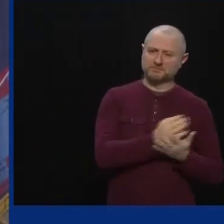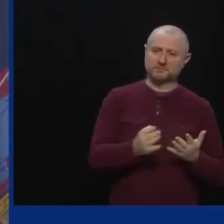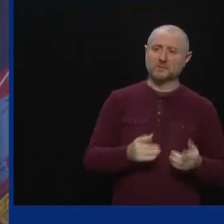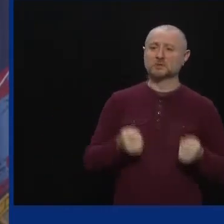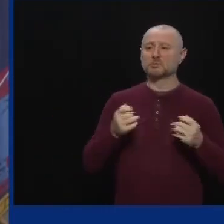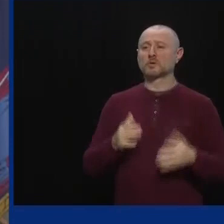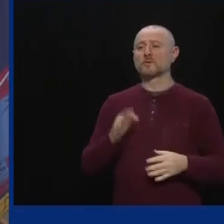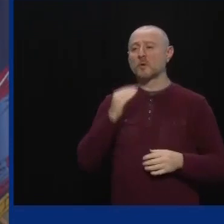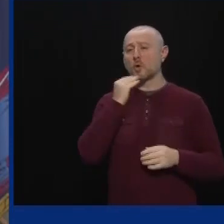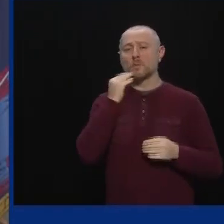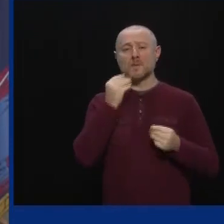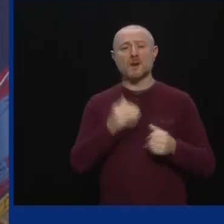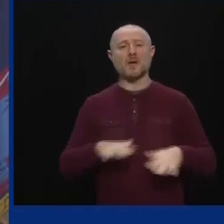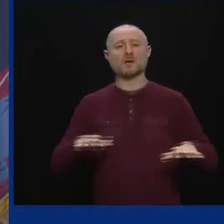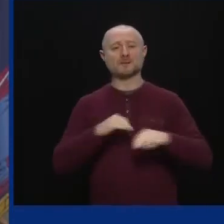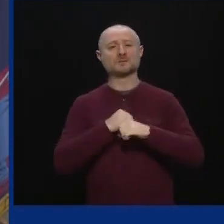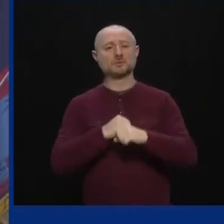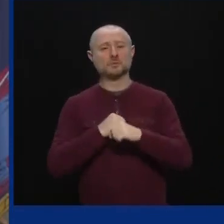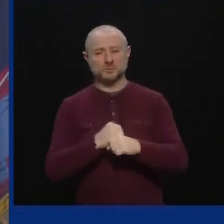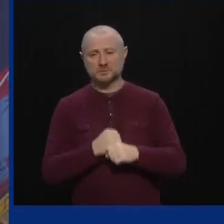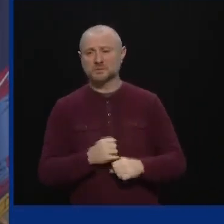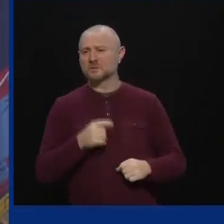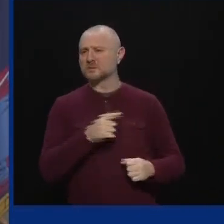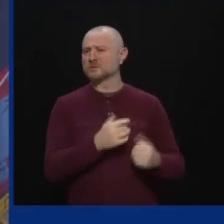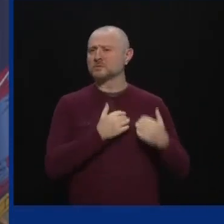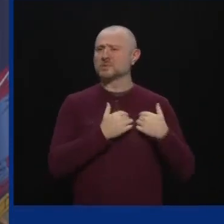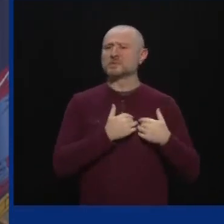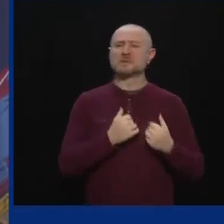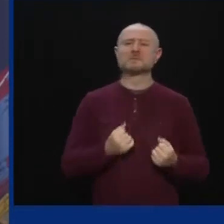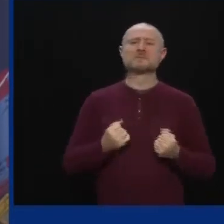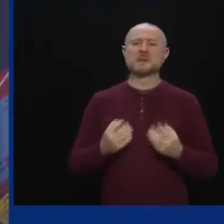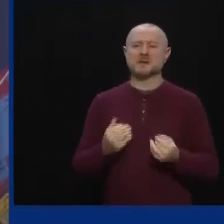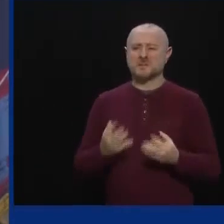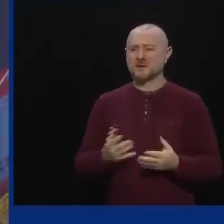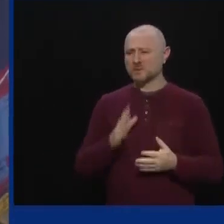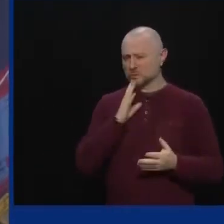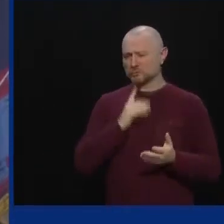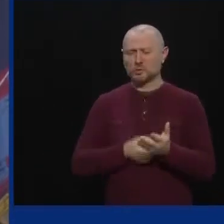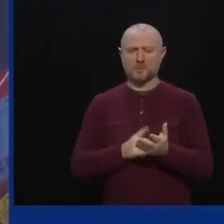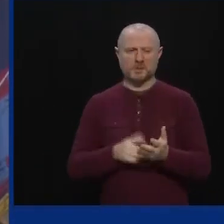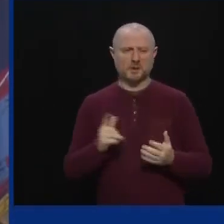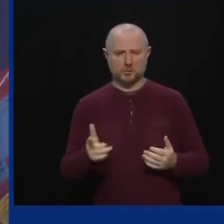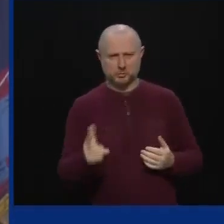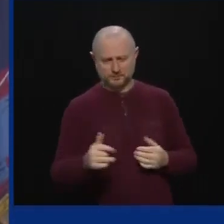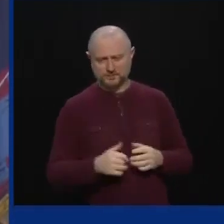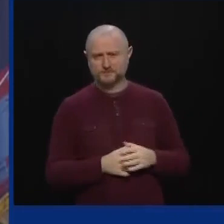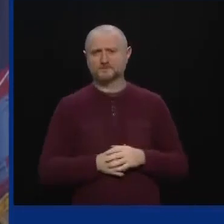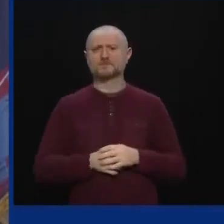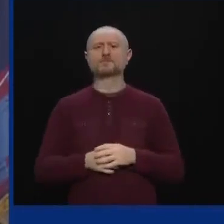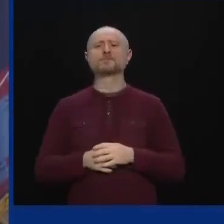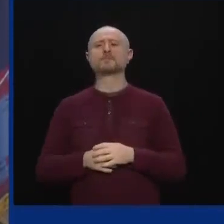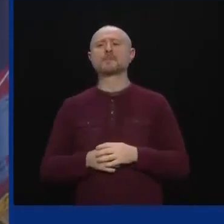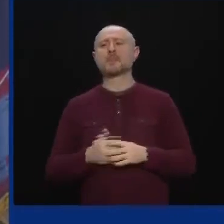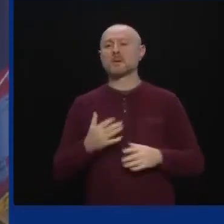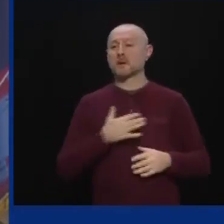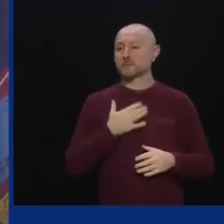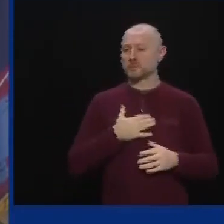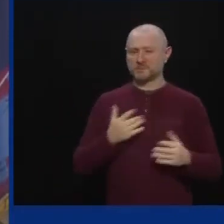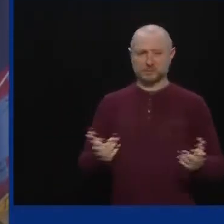HEALTH DEPARTMENT. AND ALSO MR. JACKIE BRAY WHO WEARS MANY HATS.